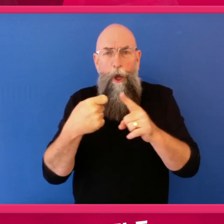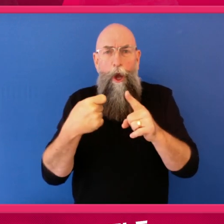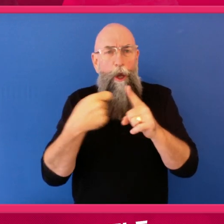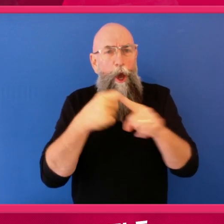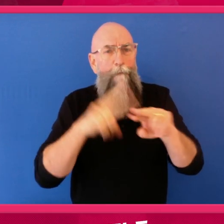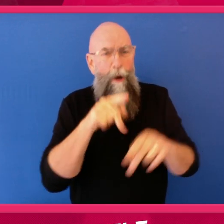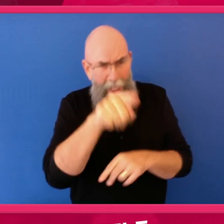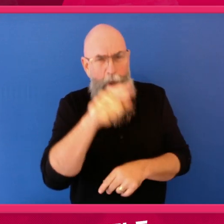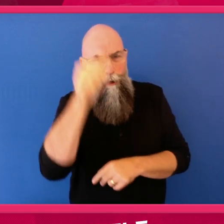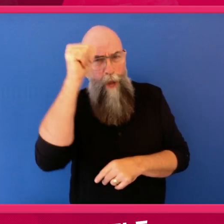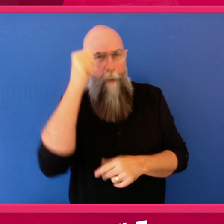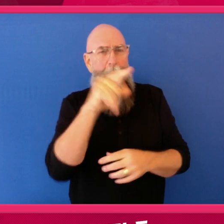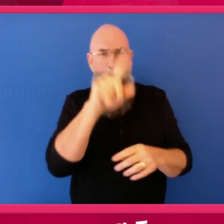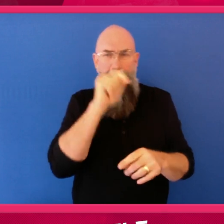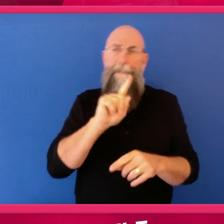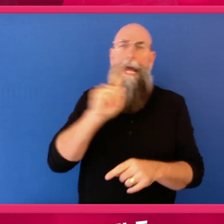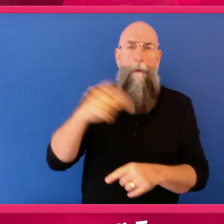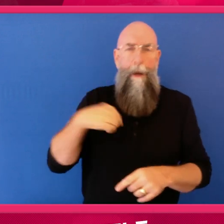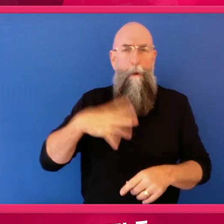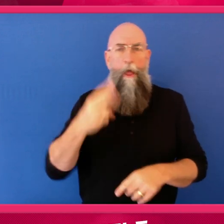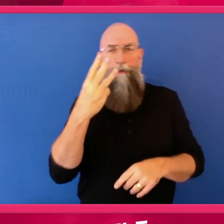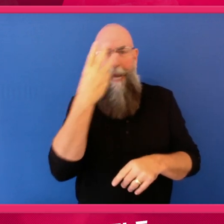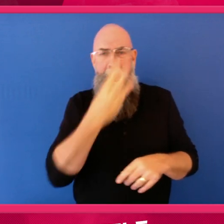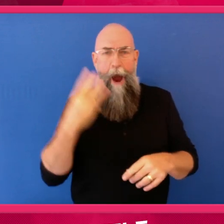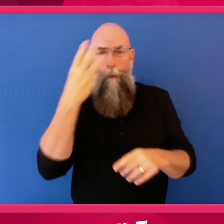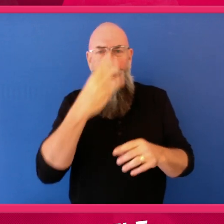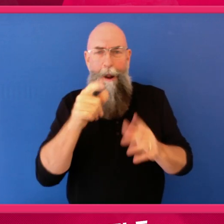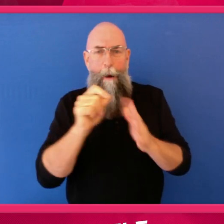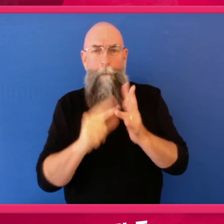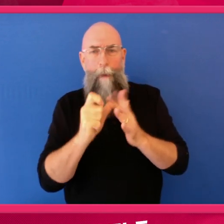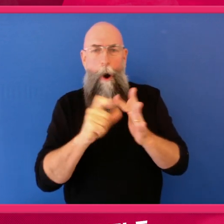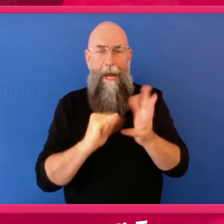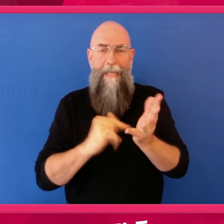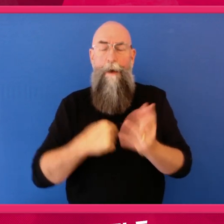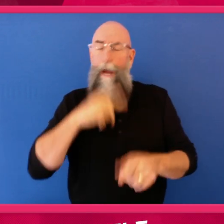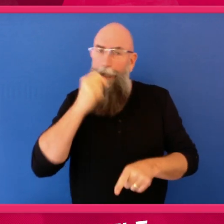Georgie Tunny: We can just talk and talk and talk and talk and talk, but what we want to